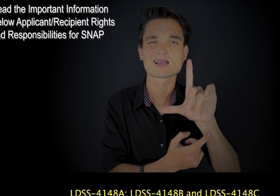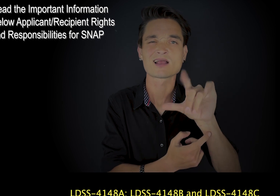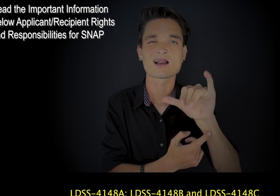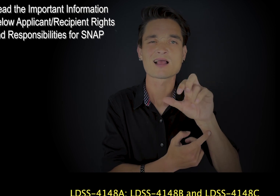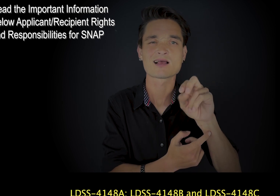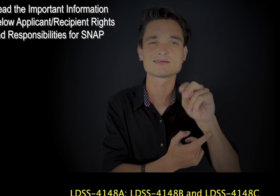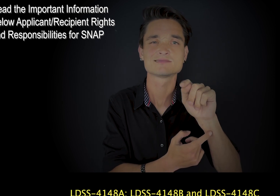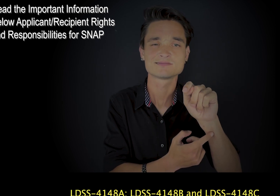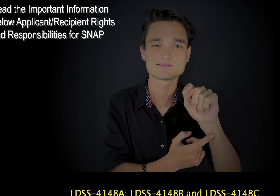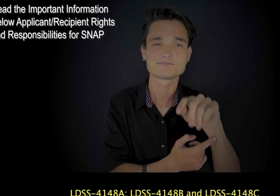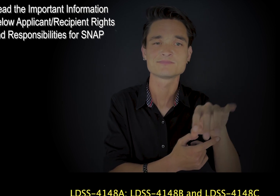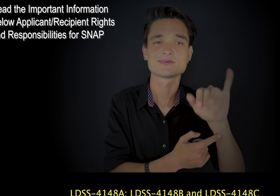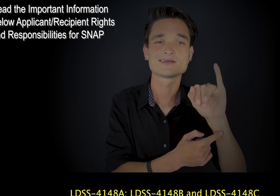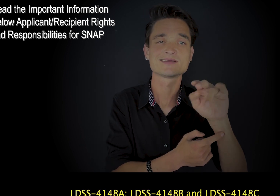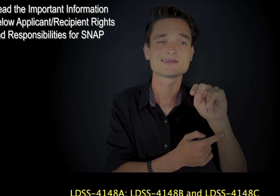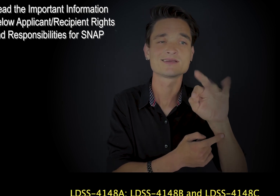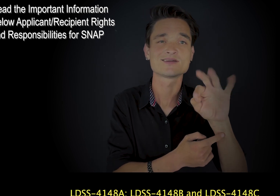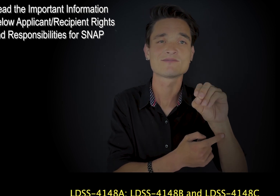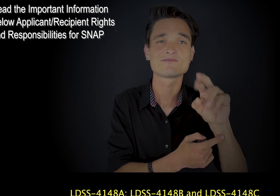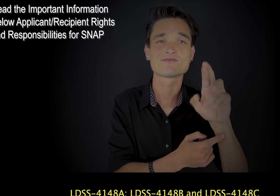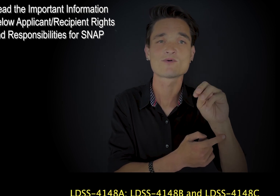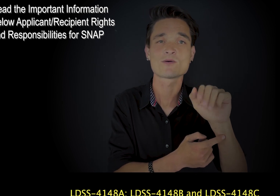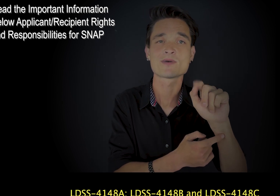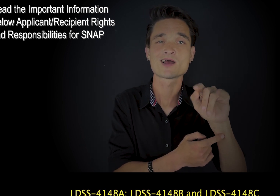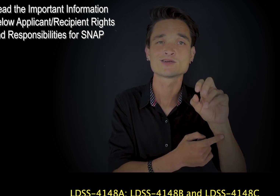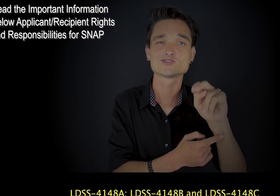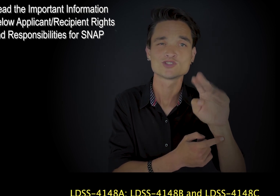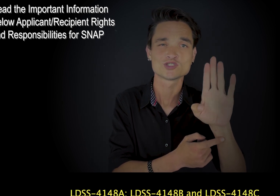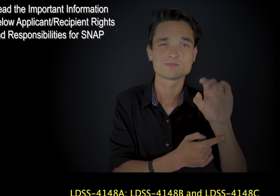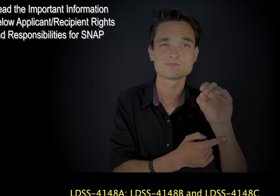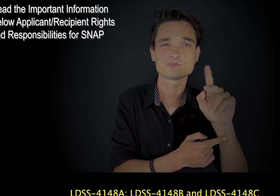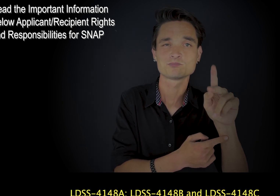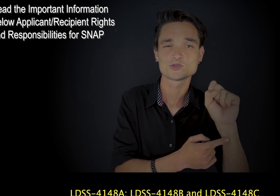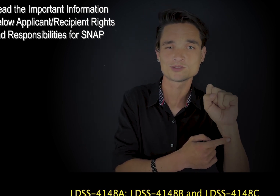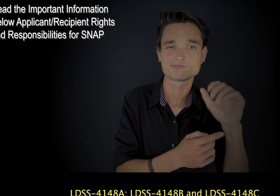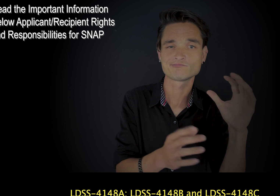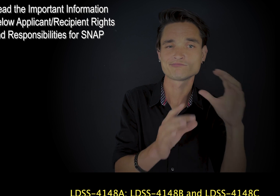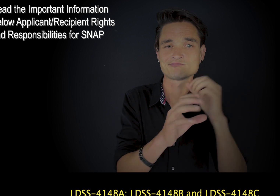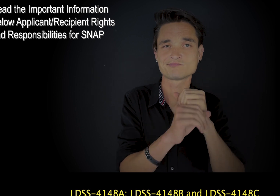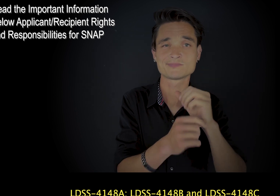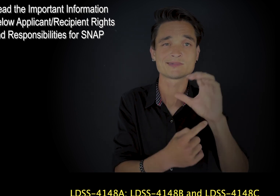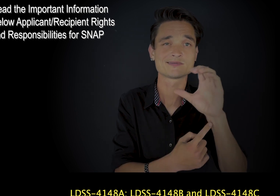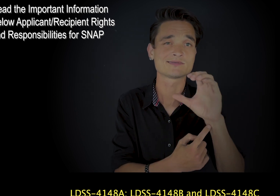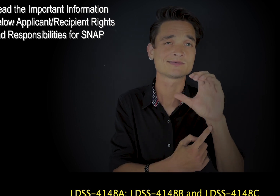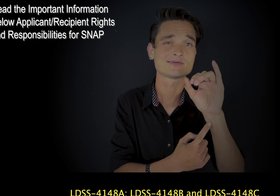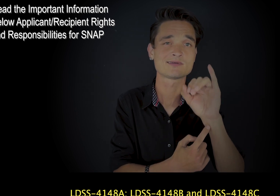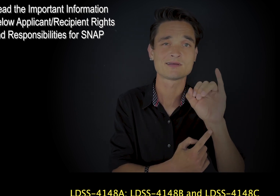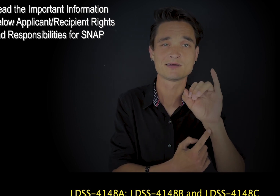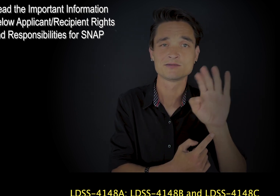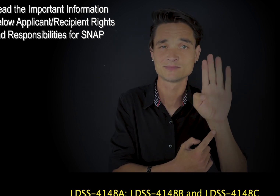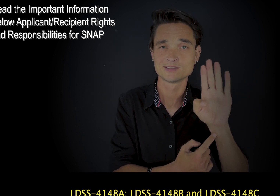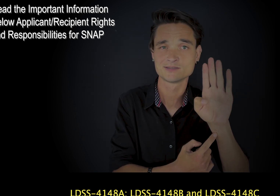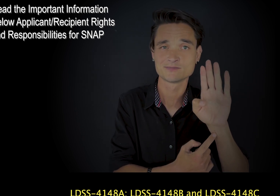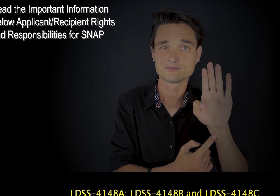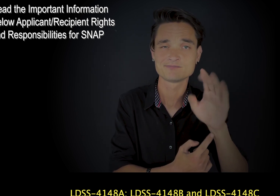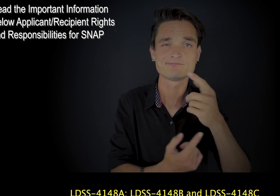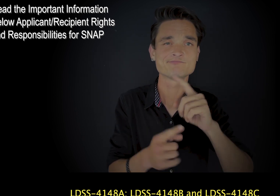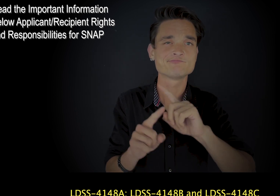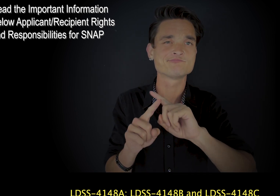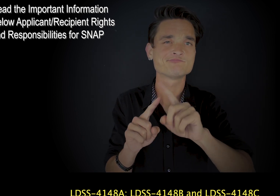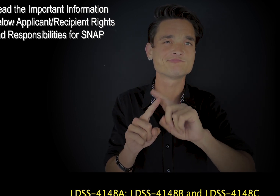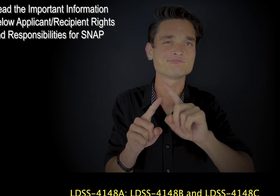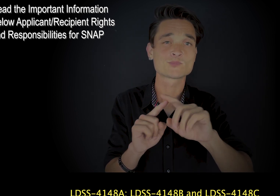LDSS-4148A; LDSS-4148B and LDSS-4148C